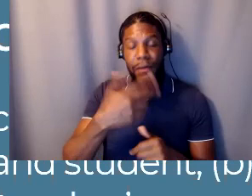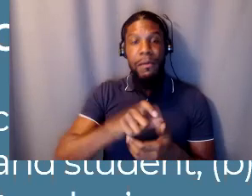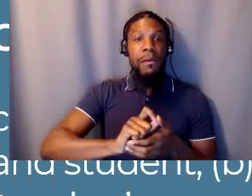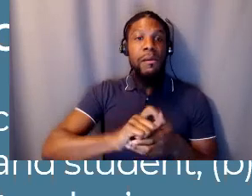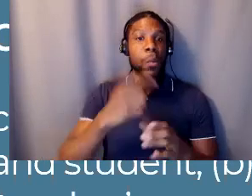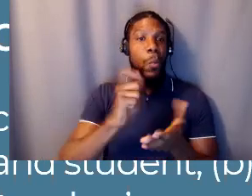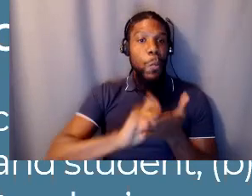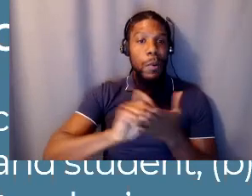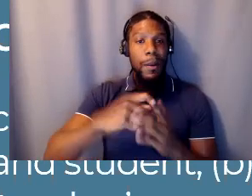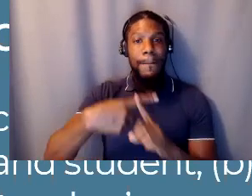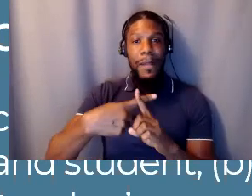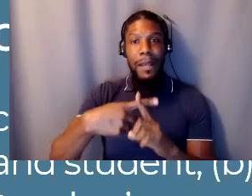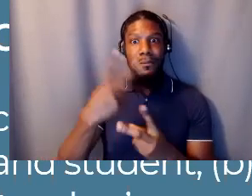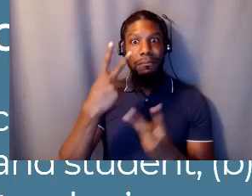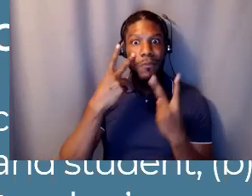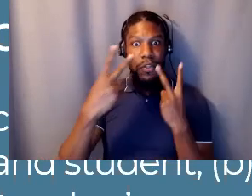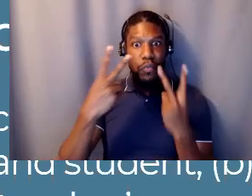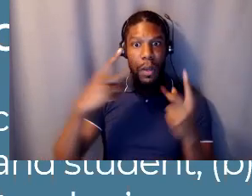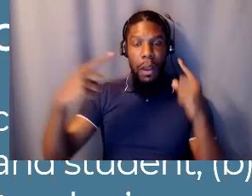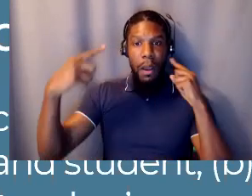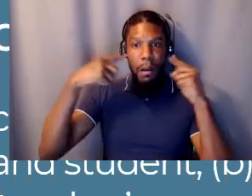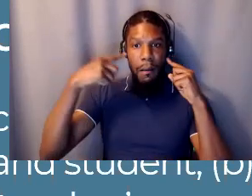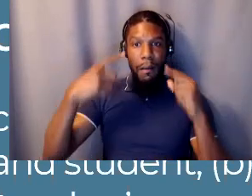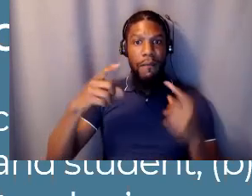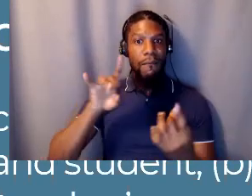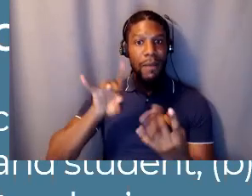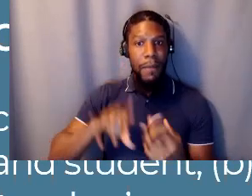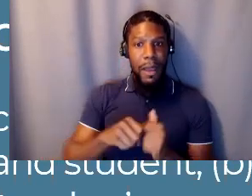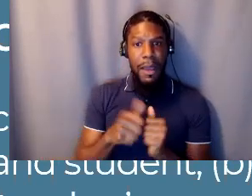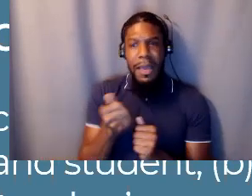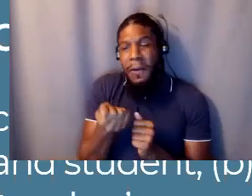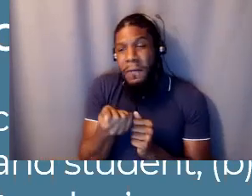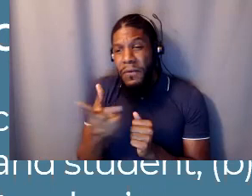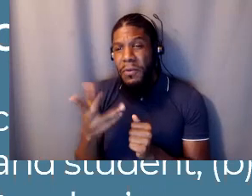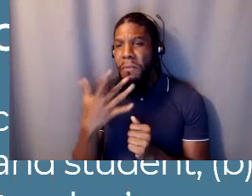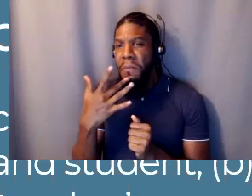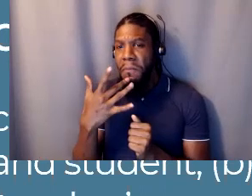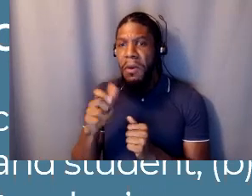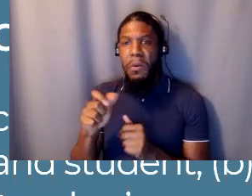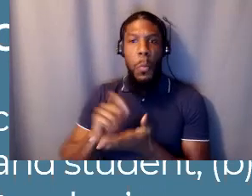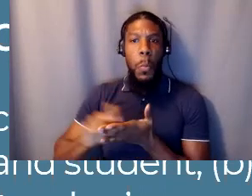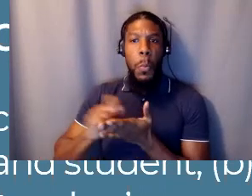A few preferred just written feedback. Several preferred just video feedback.